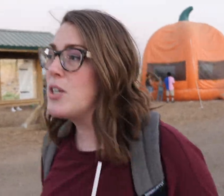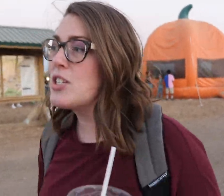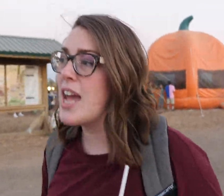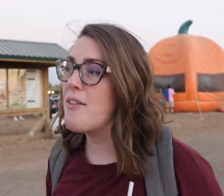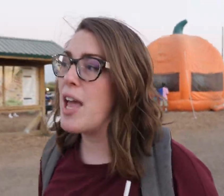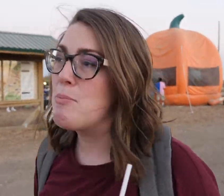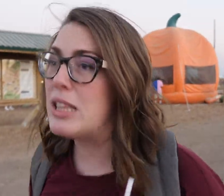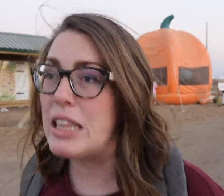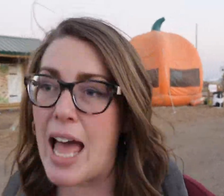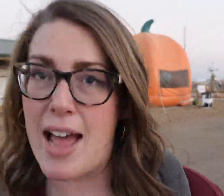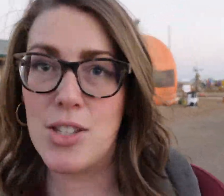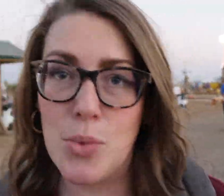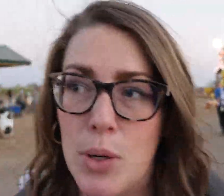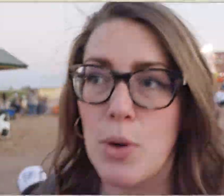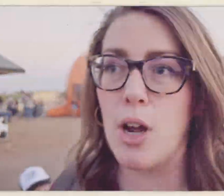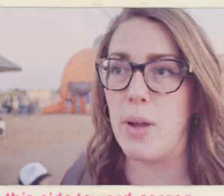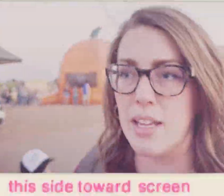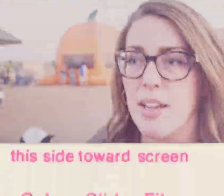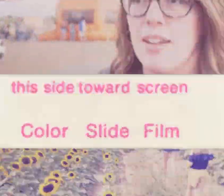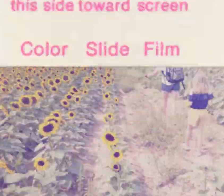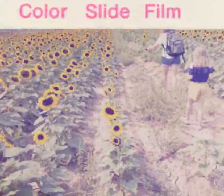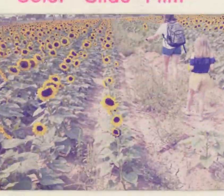and we just have a blast when we're going.